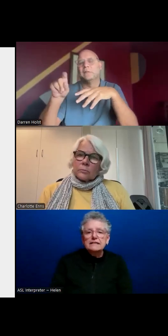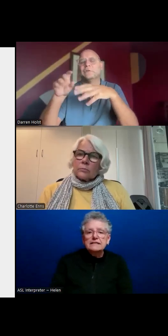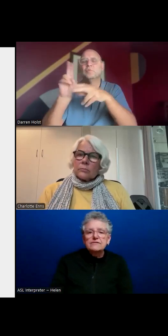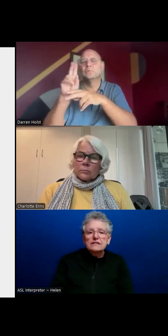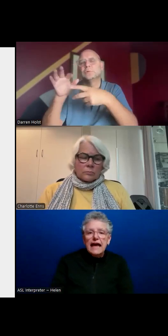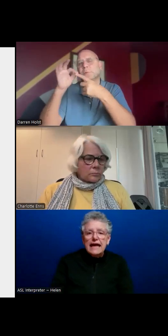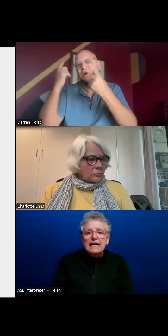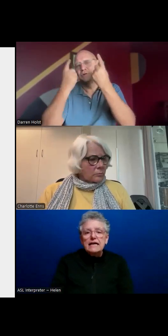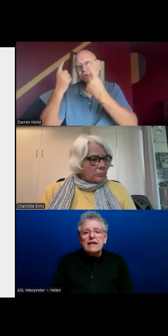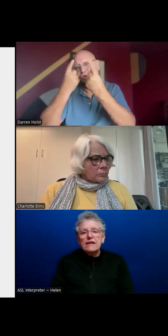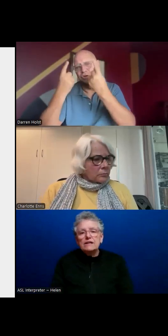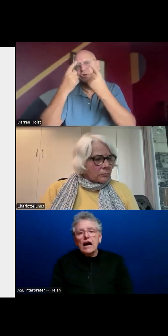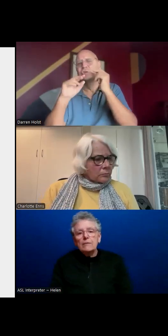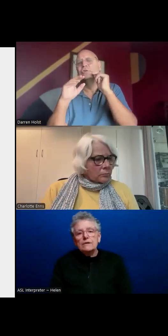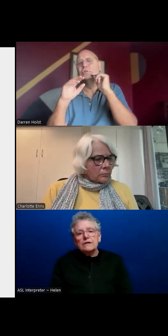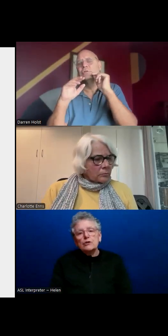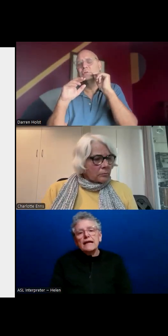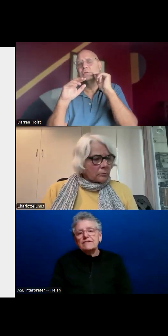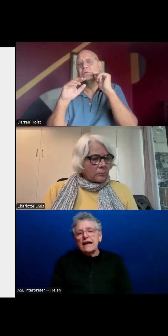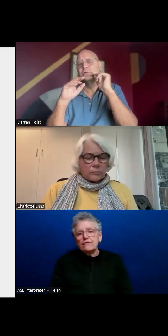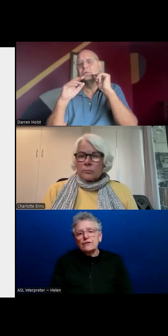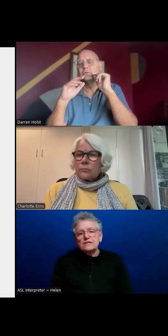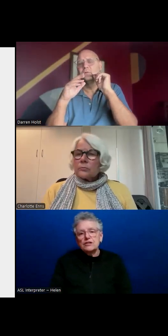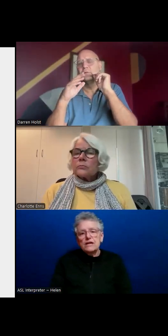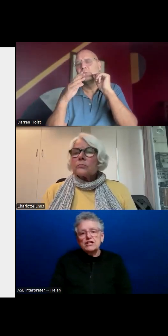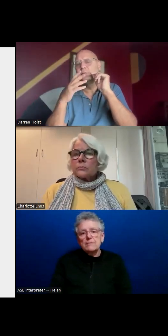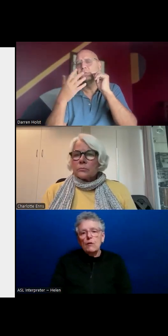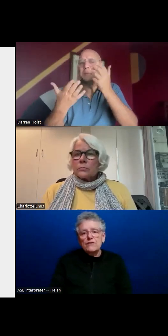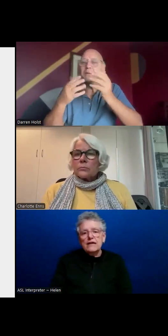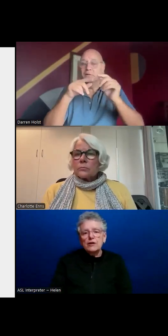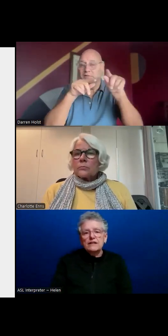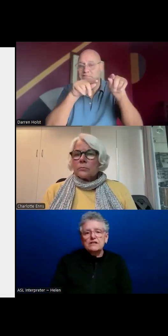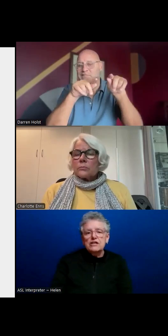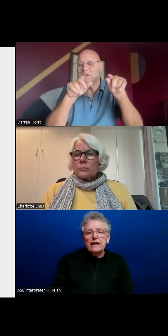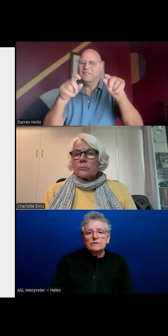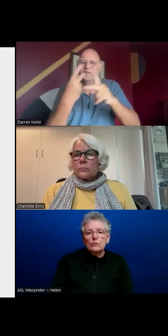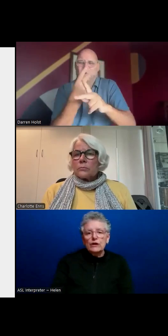or they have a cognitive delay, then you would have to have further consideration about whether or not you would let